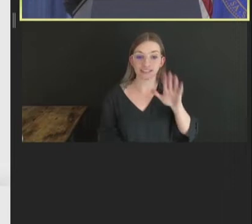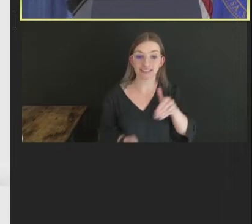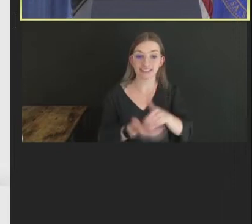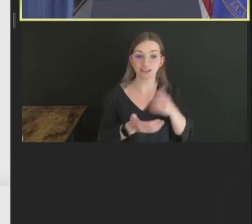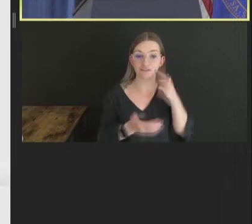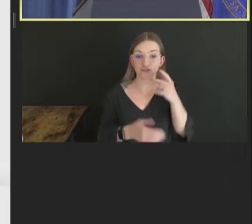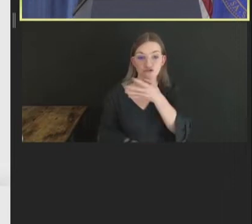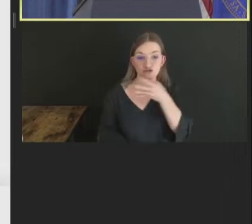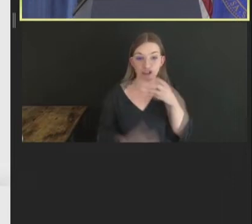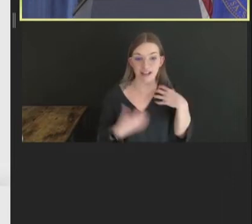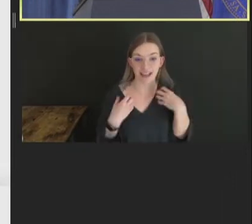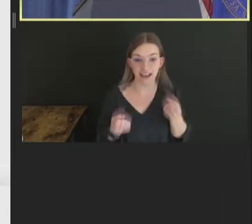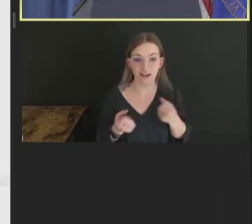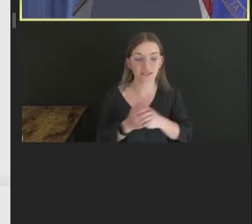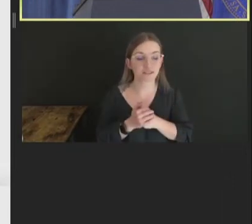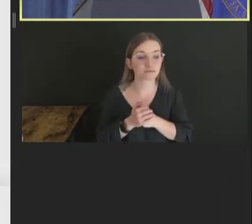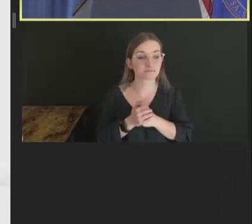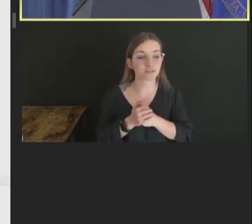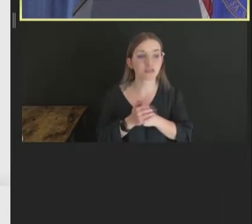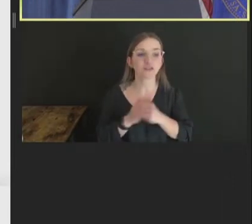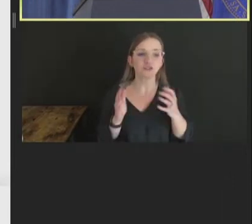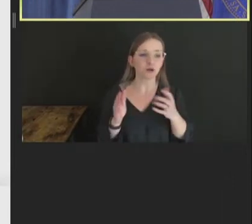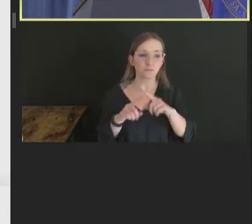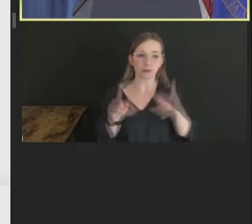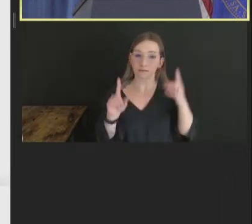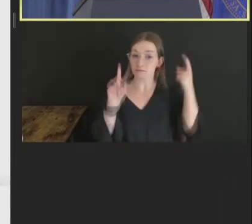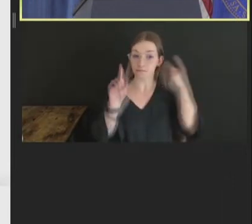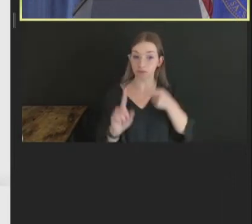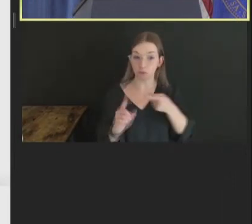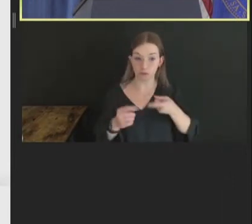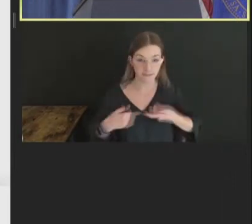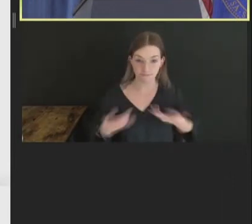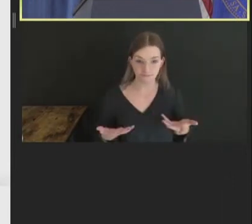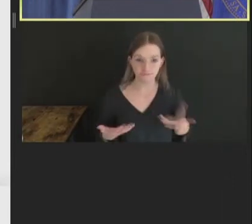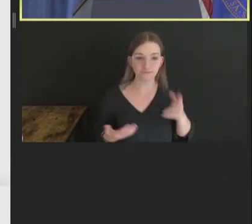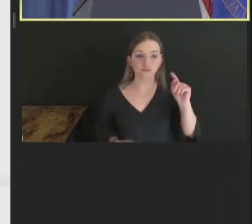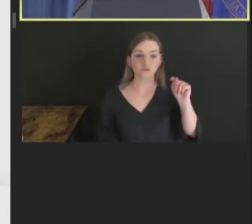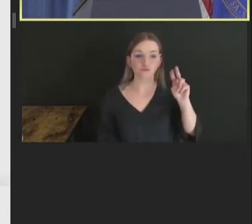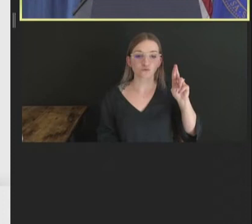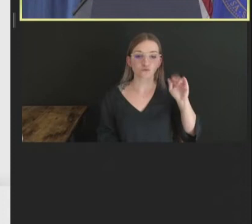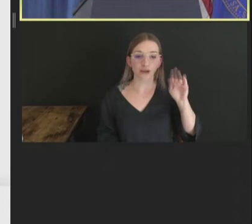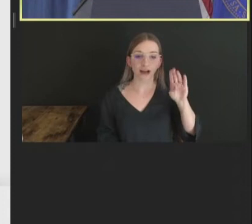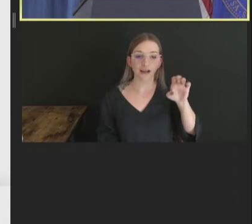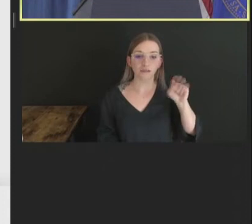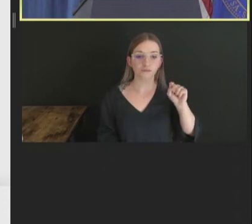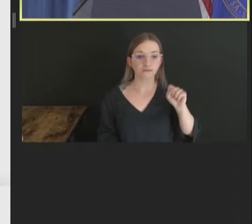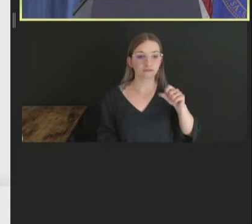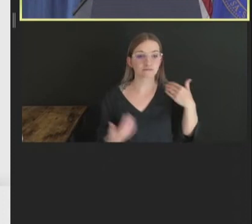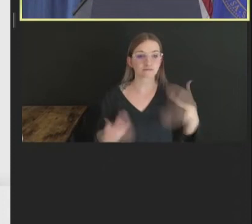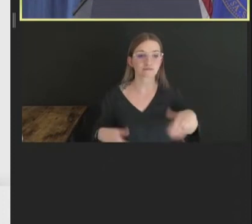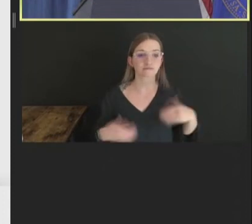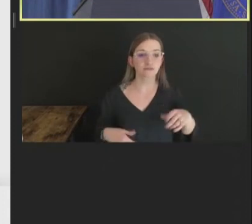But really, the story I want to say is that tribes have really driven the high rural vaccination